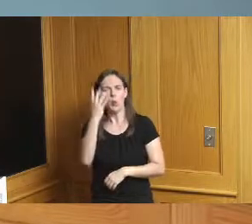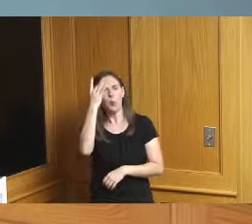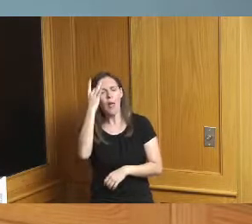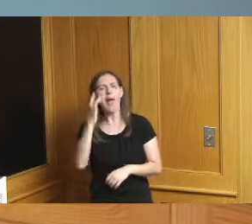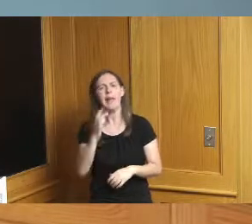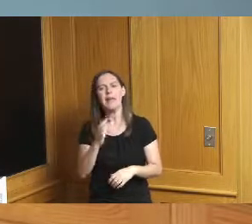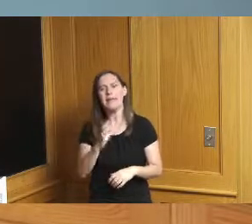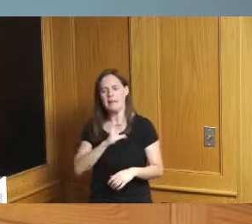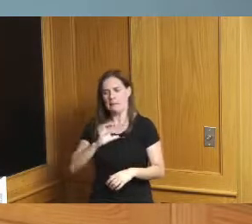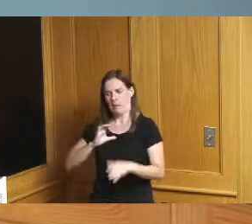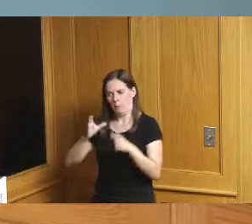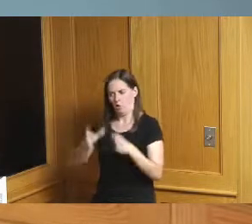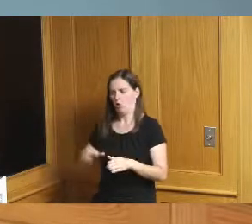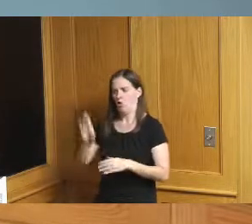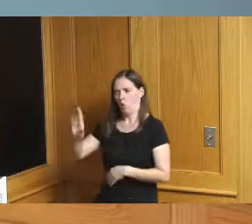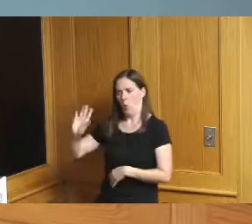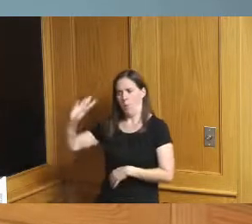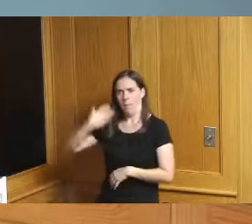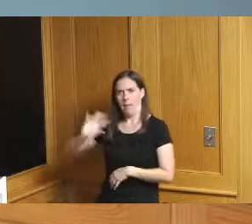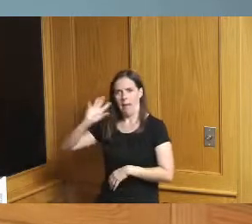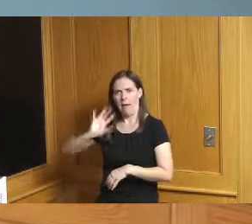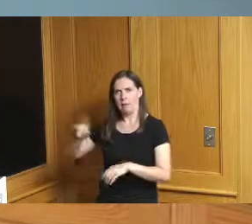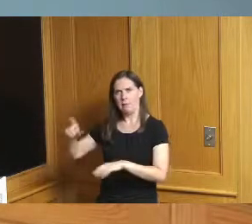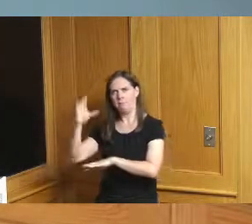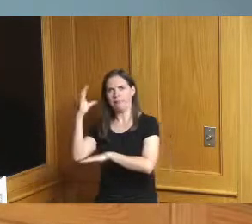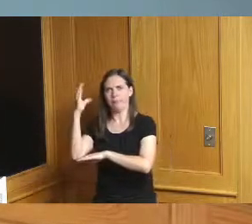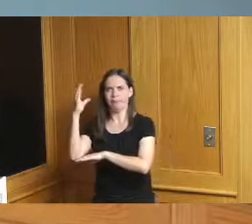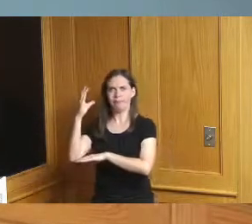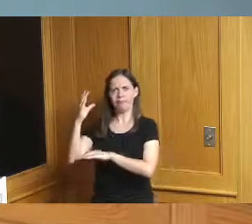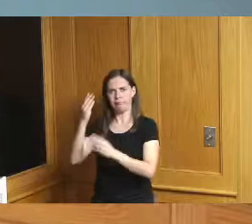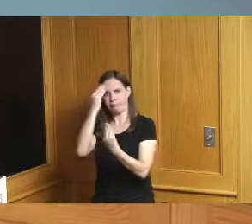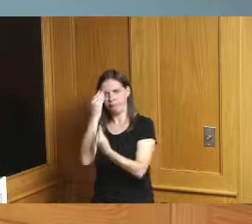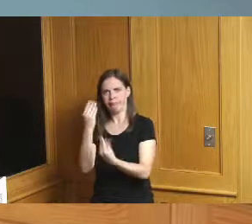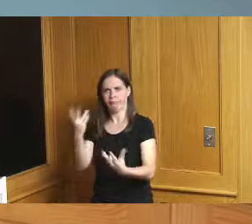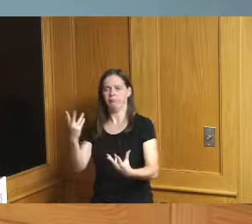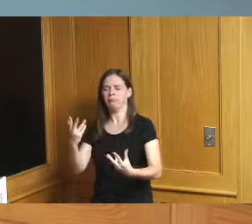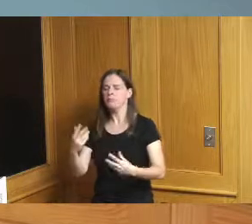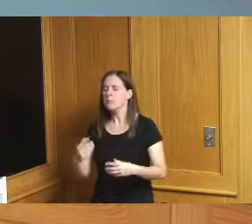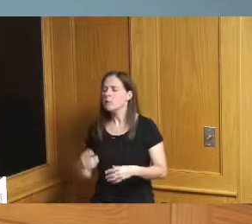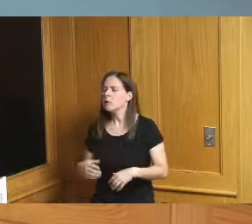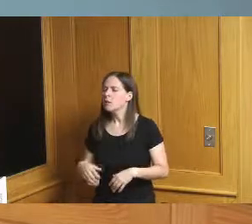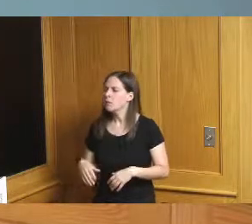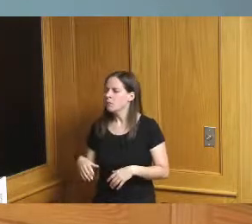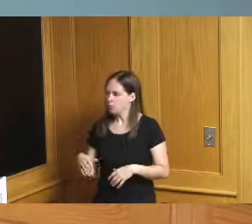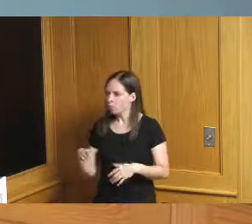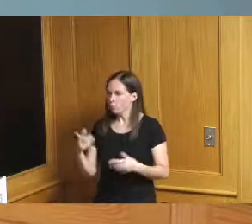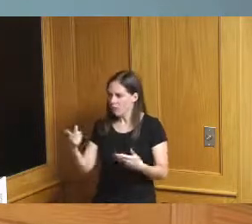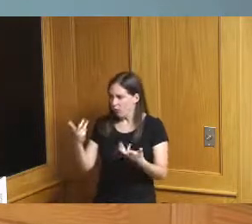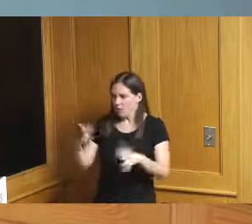past reports to us and I've had a chance to be out there in the streets too we're